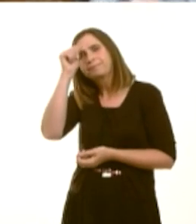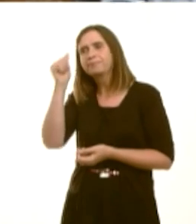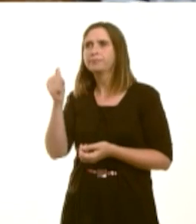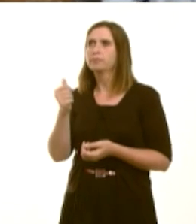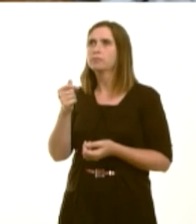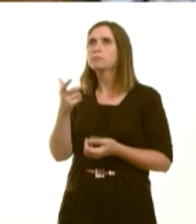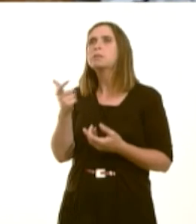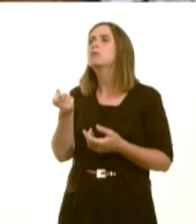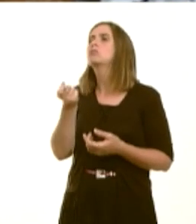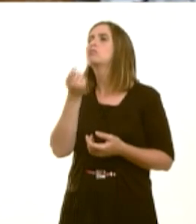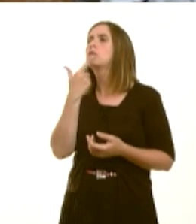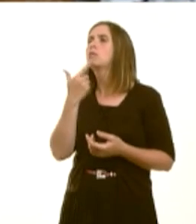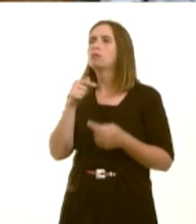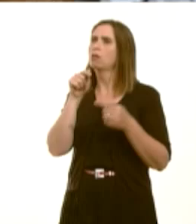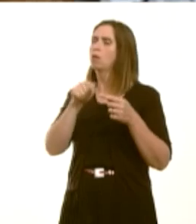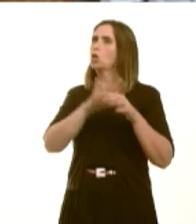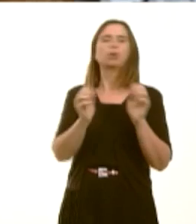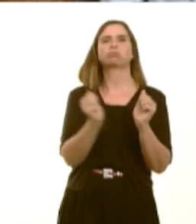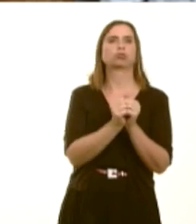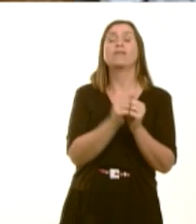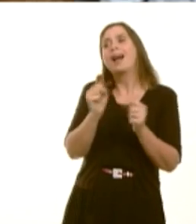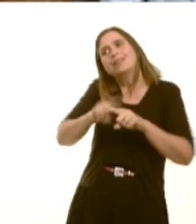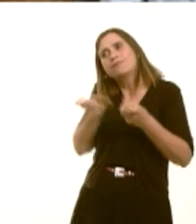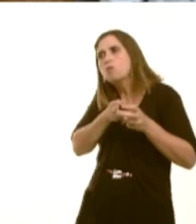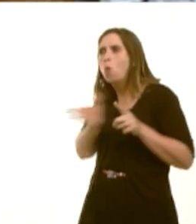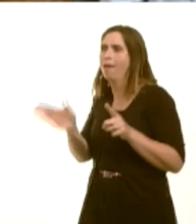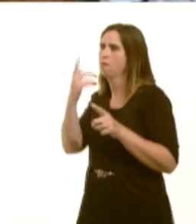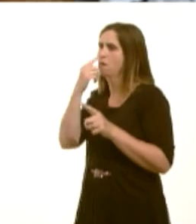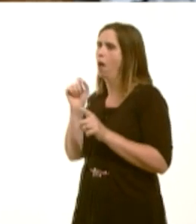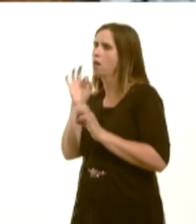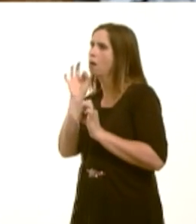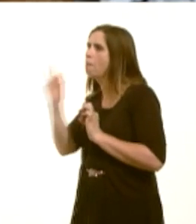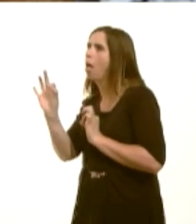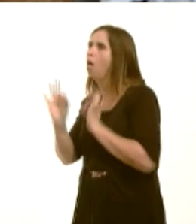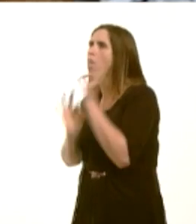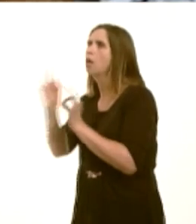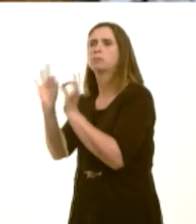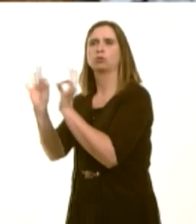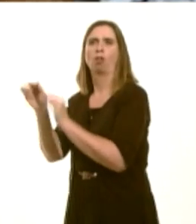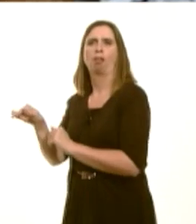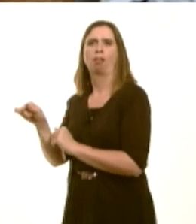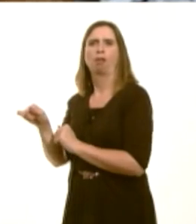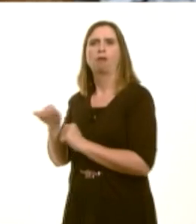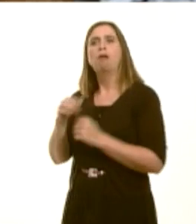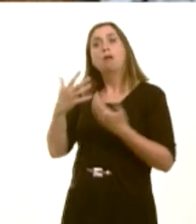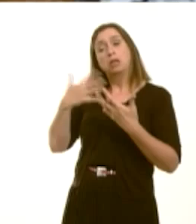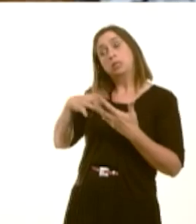from a drug thatís not approved, then the IPFR process is there, although of course, as you will know, the Minister has been looking at how that process might be improved in Wales.